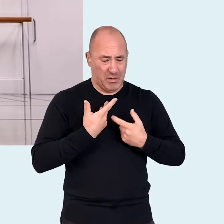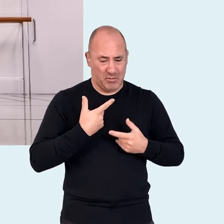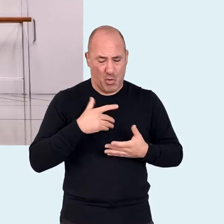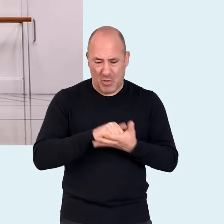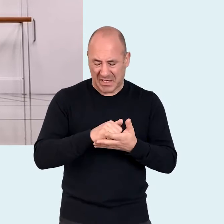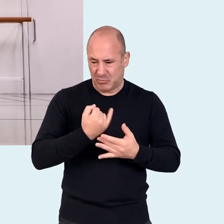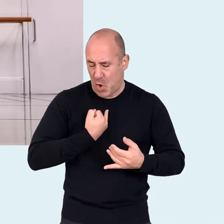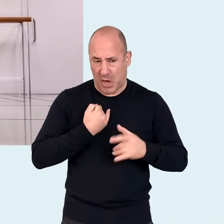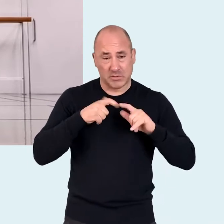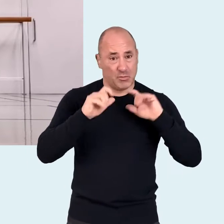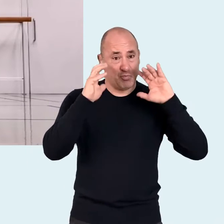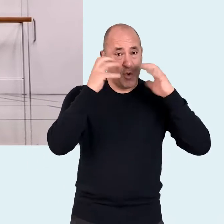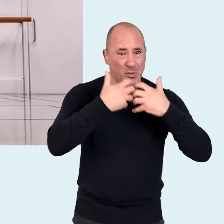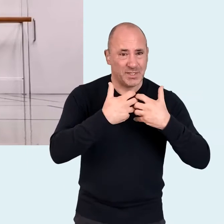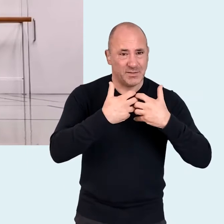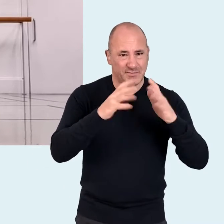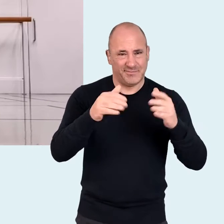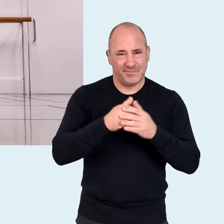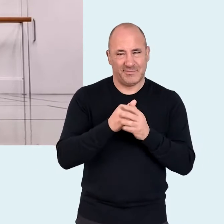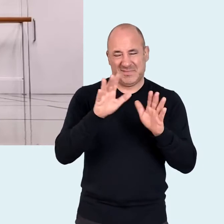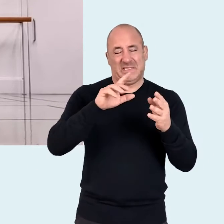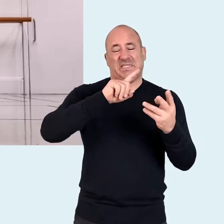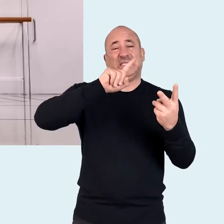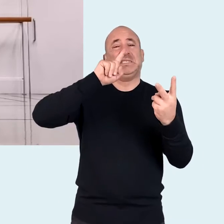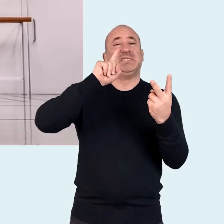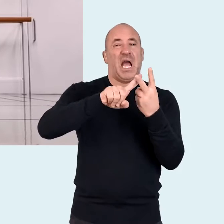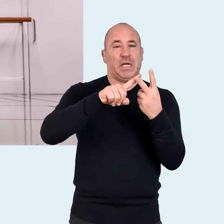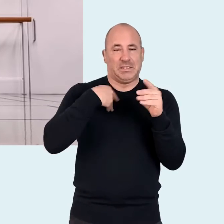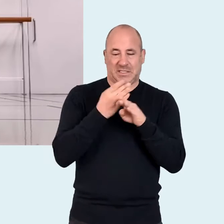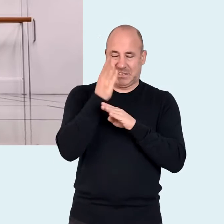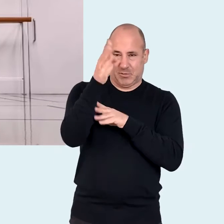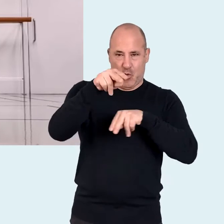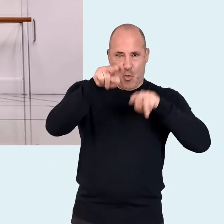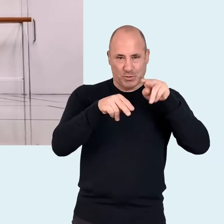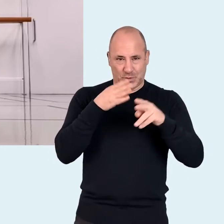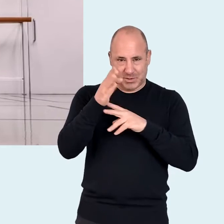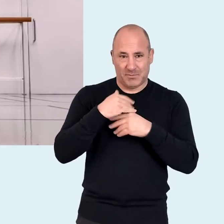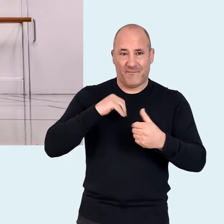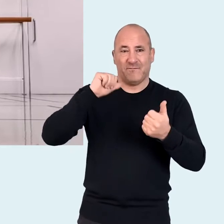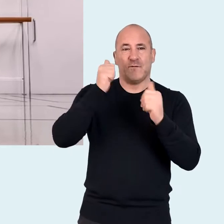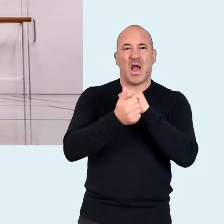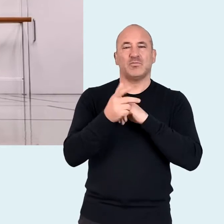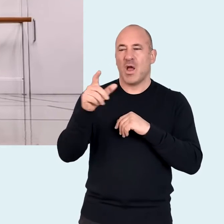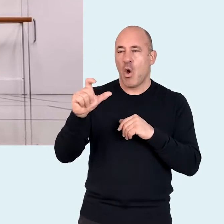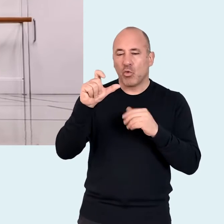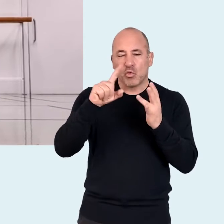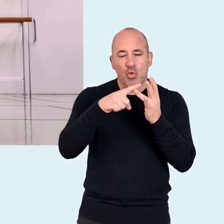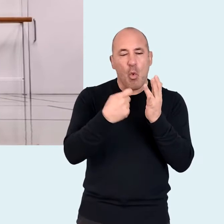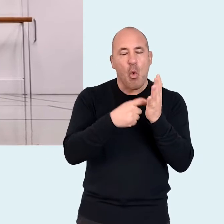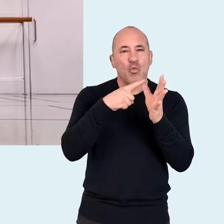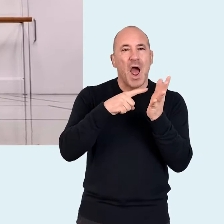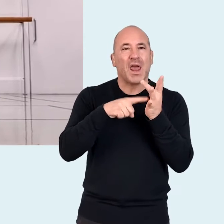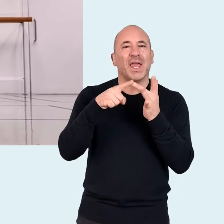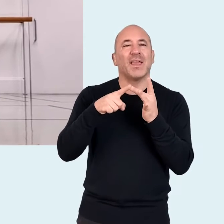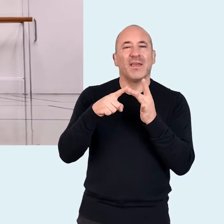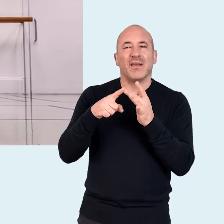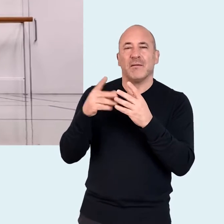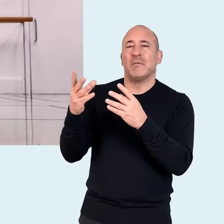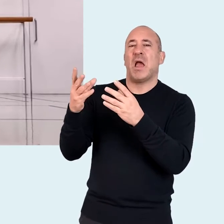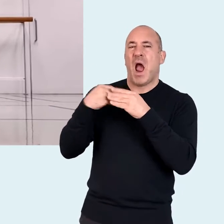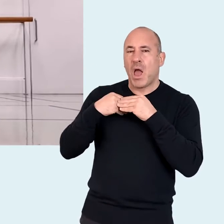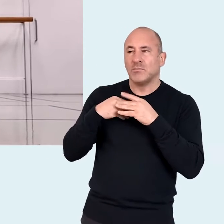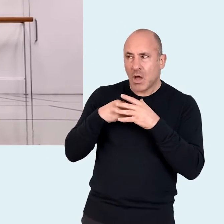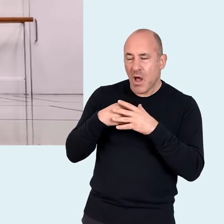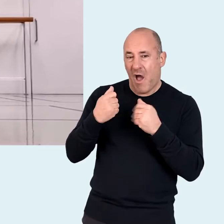that you may not be doing things right. In my second audition, my friends at Corali helped